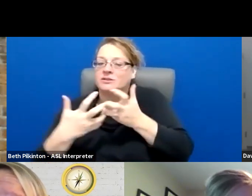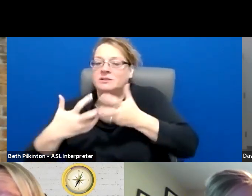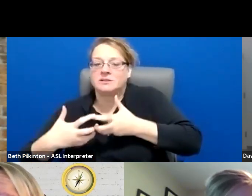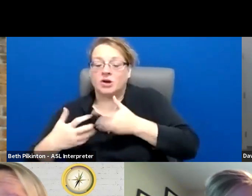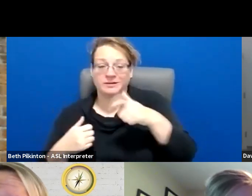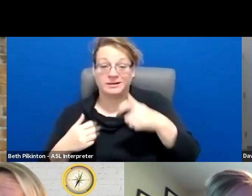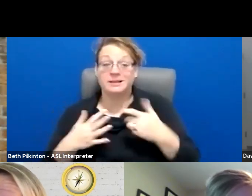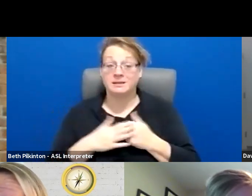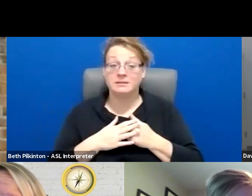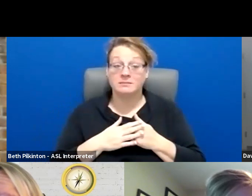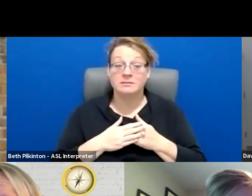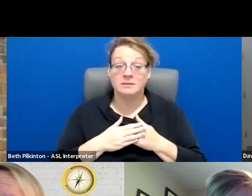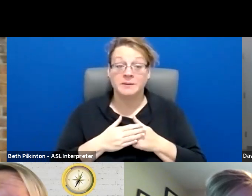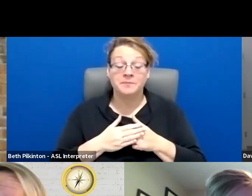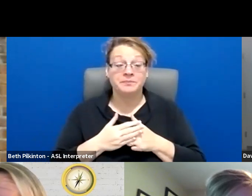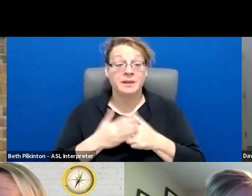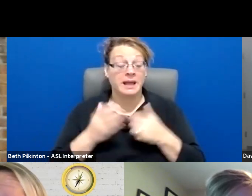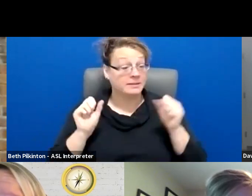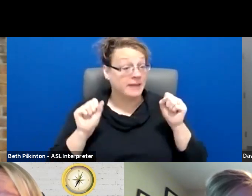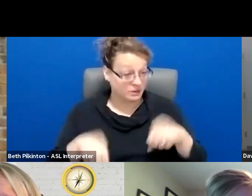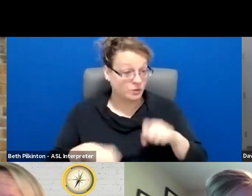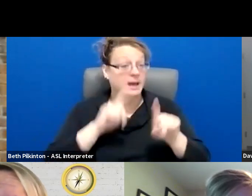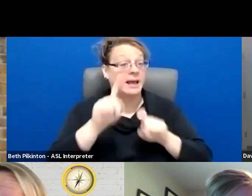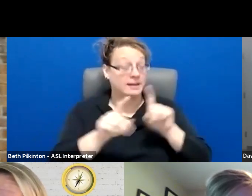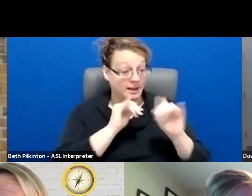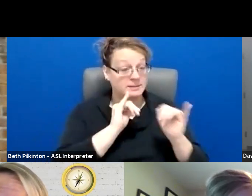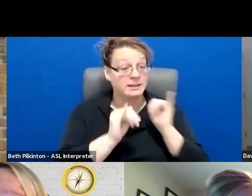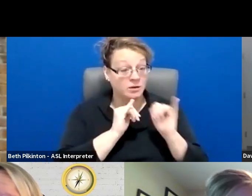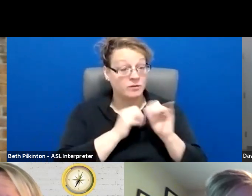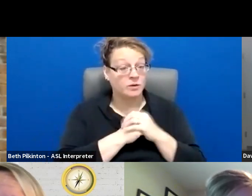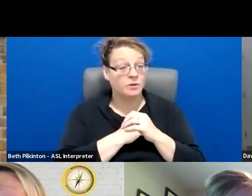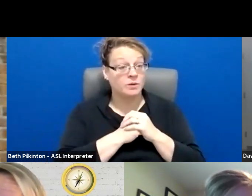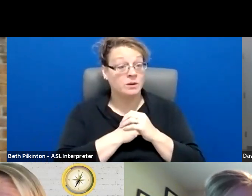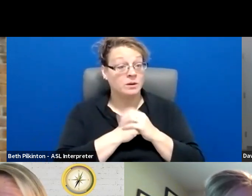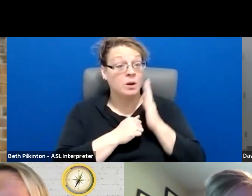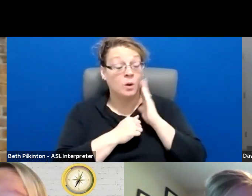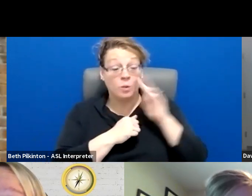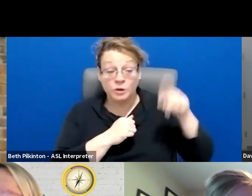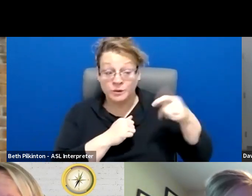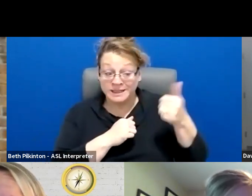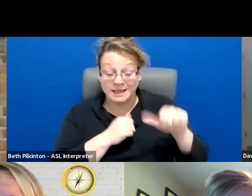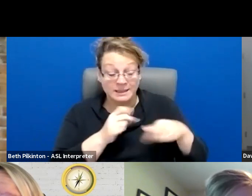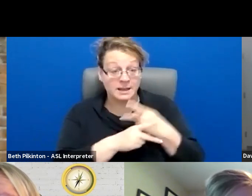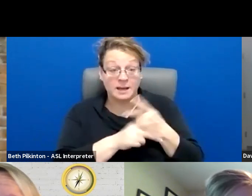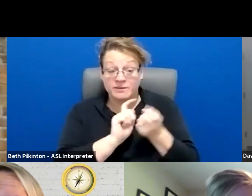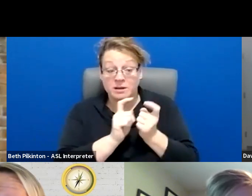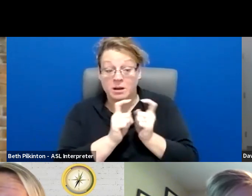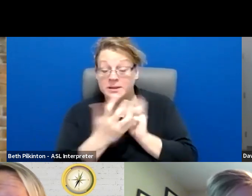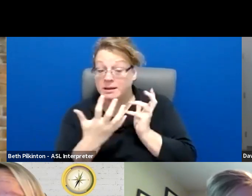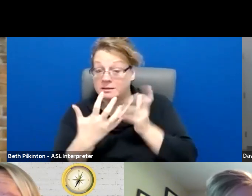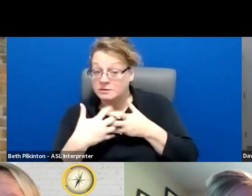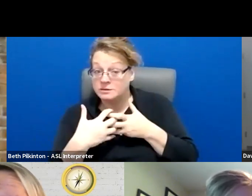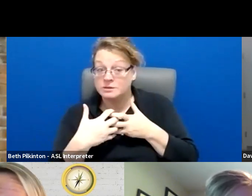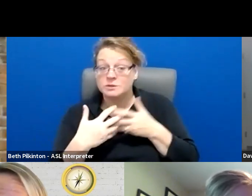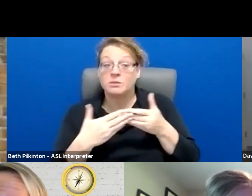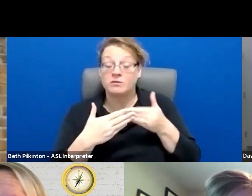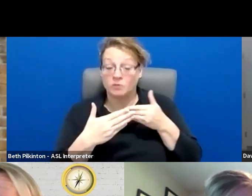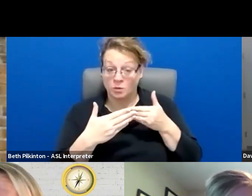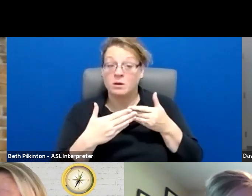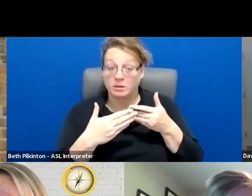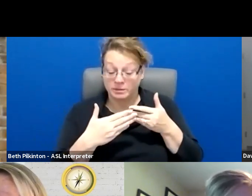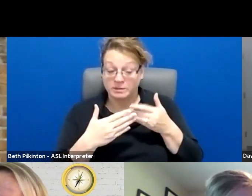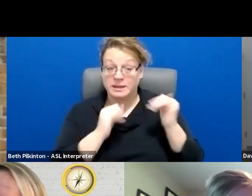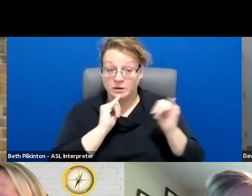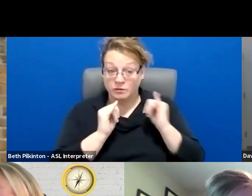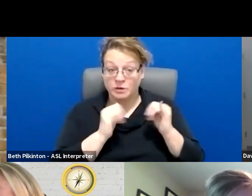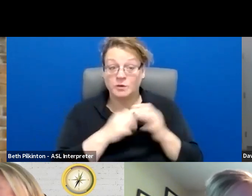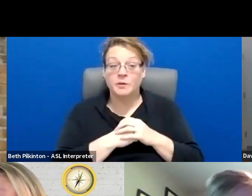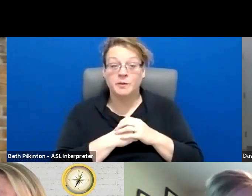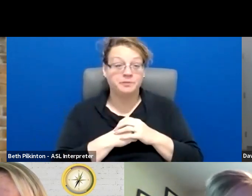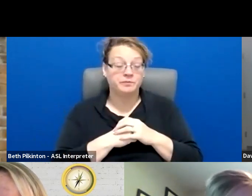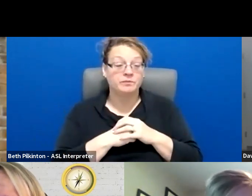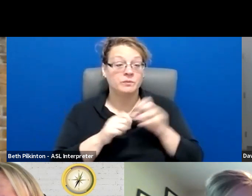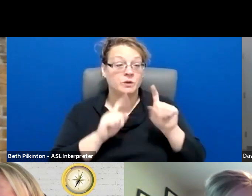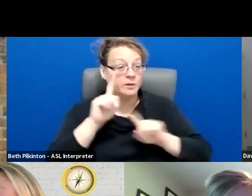And perhaps, I know we can't specifically ask about disability, but you can certainly ask about accommodations.